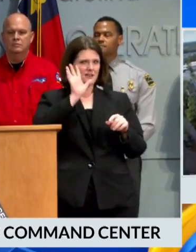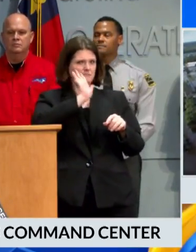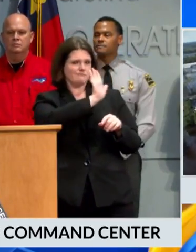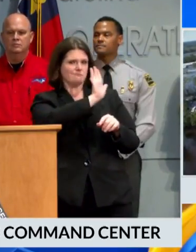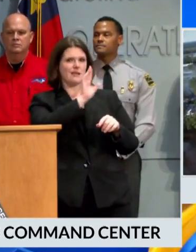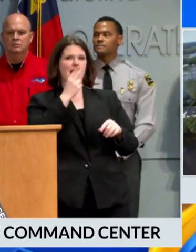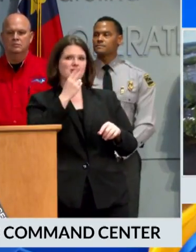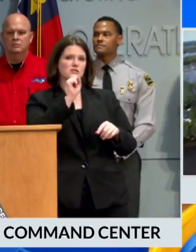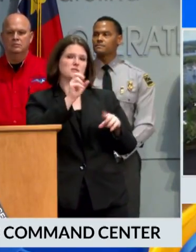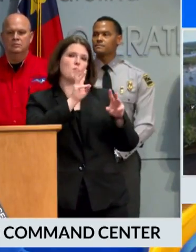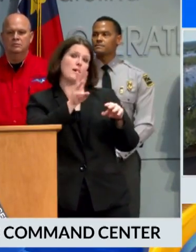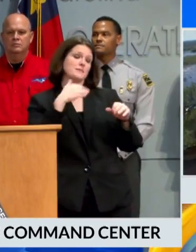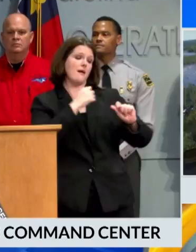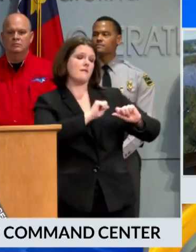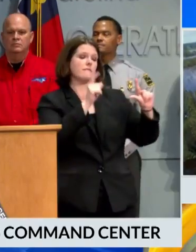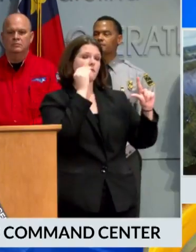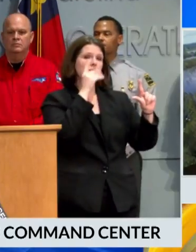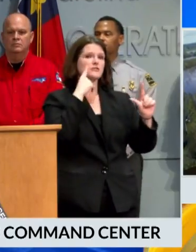REGISTER WITH THE STATE ONLINE.